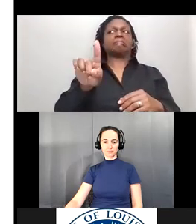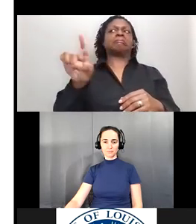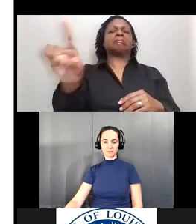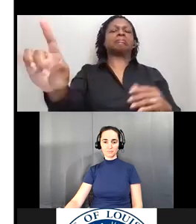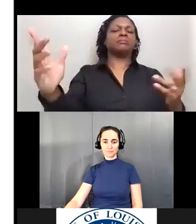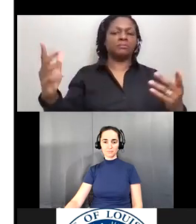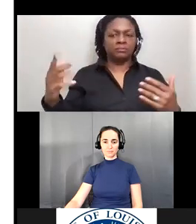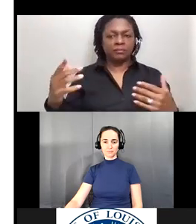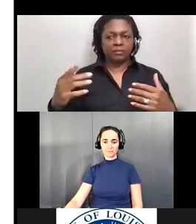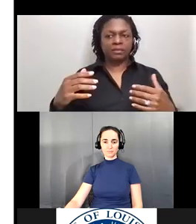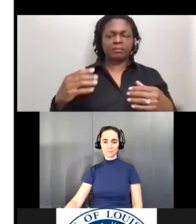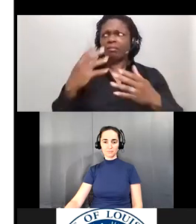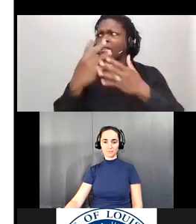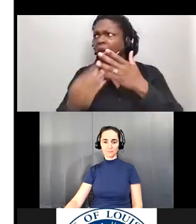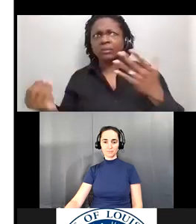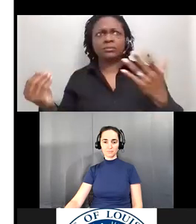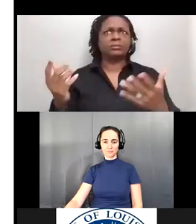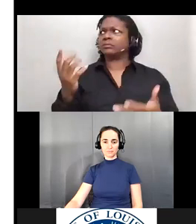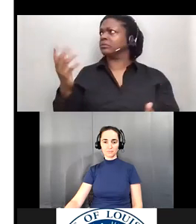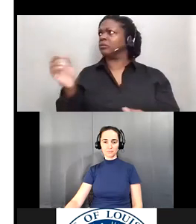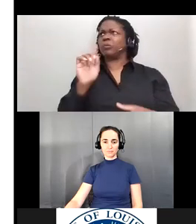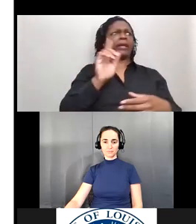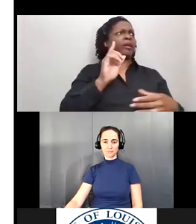plans we talk about these in a minute. 15:51:26 But make sure those are on power